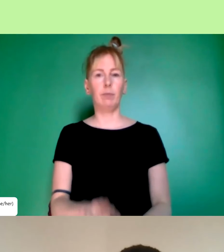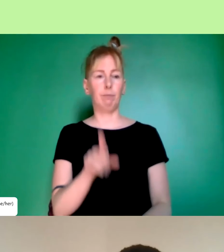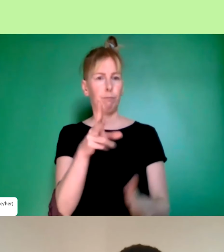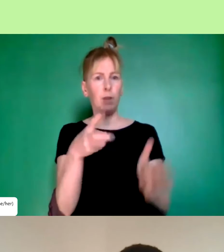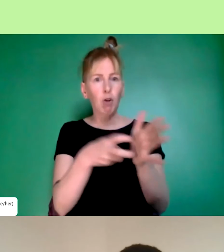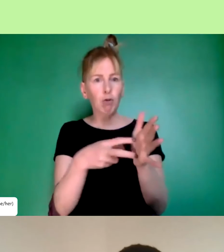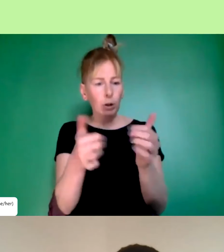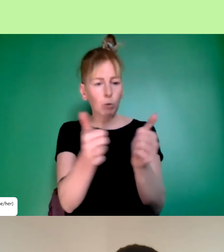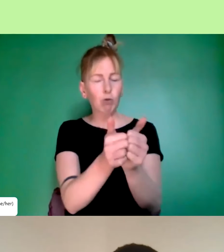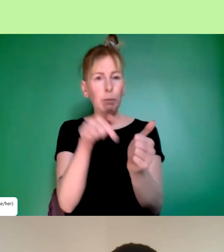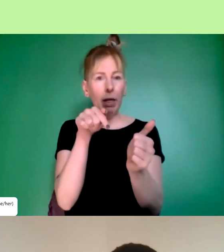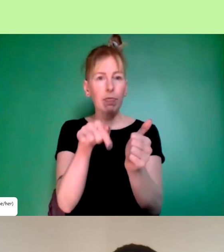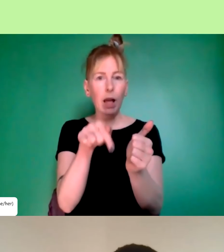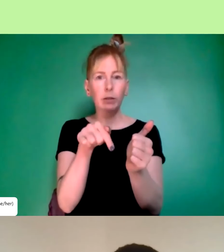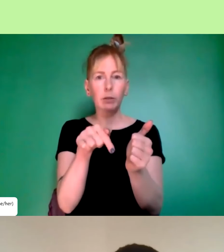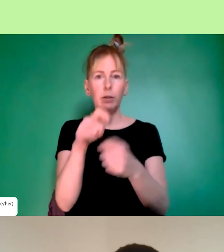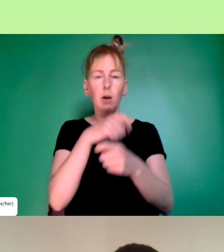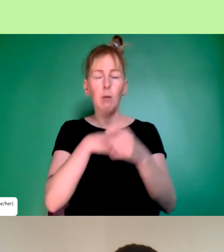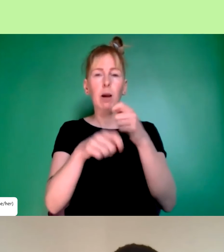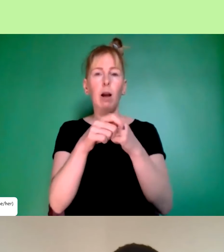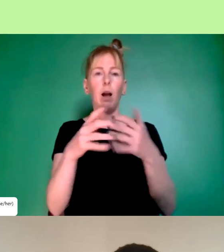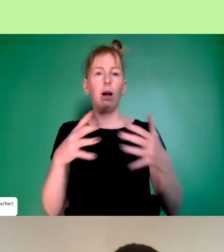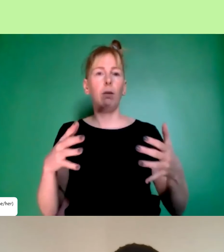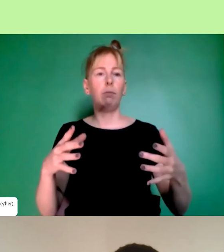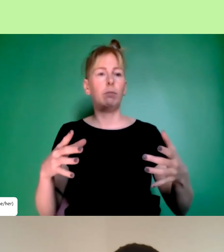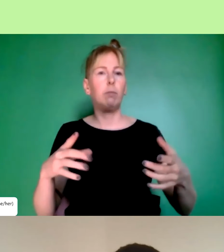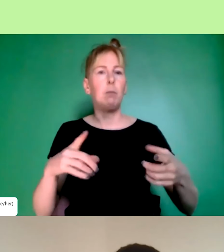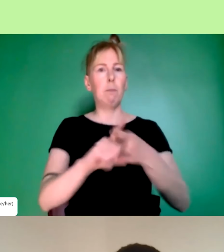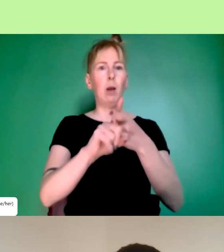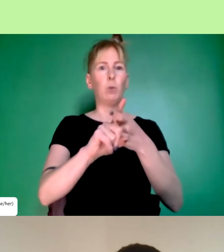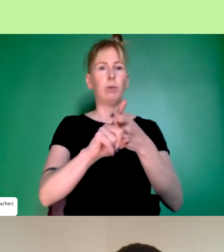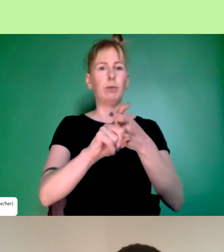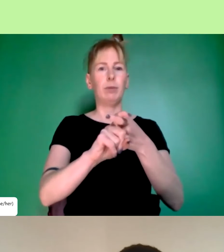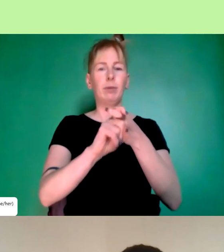they also bind to energetically and spiritually and so you need to figure out how to have